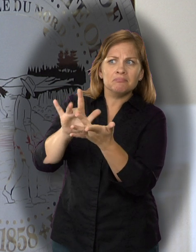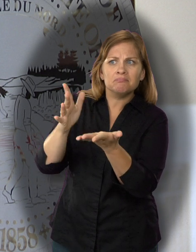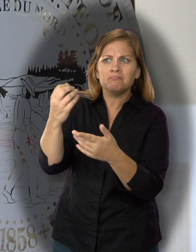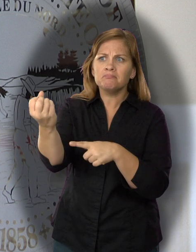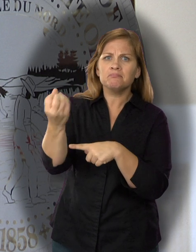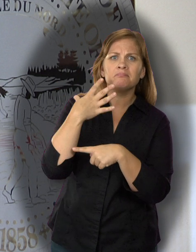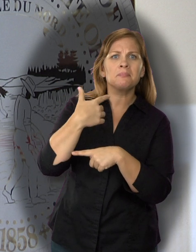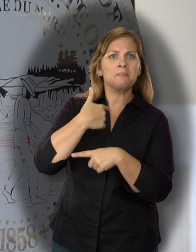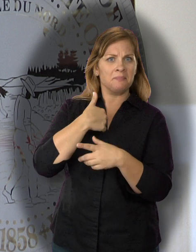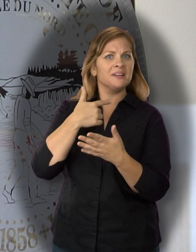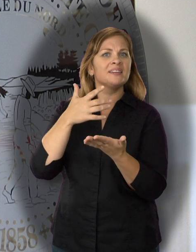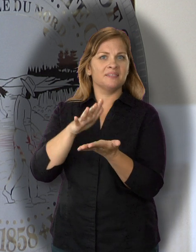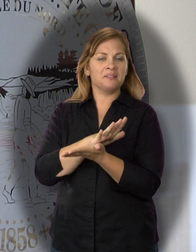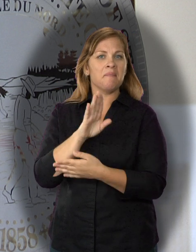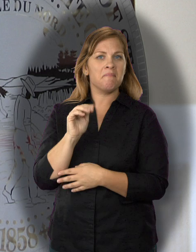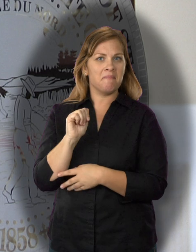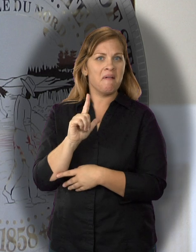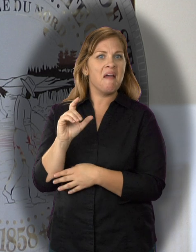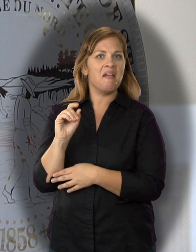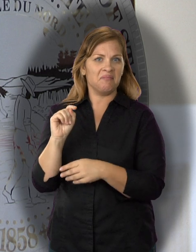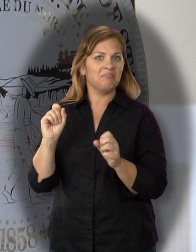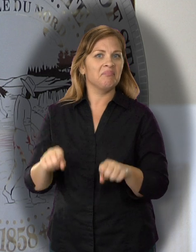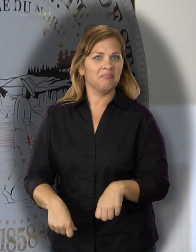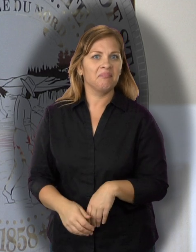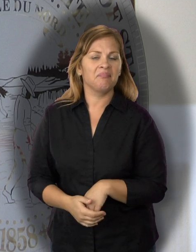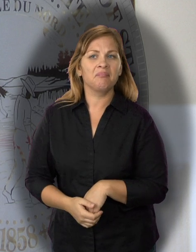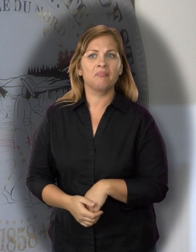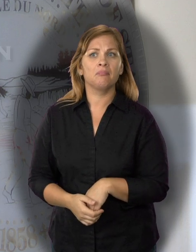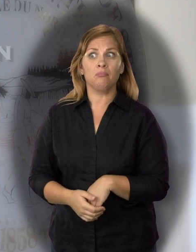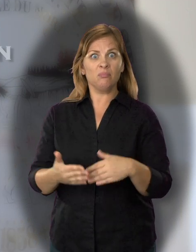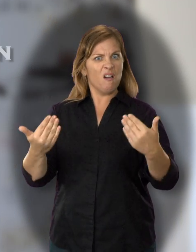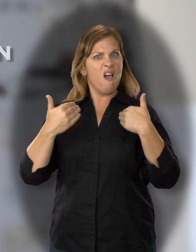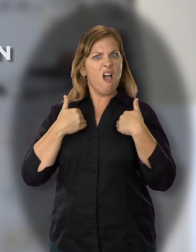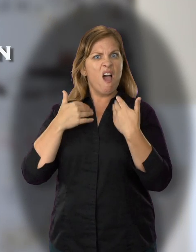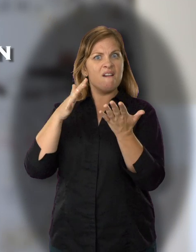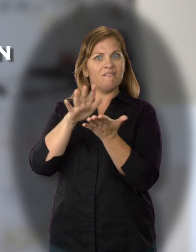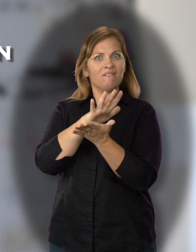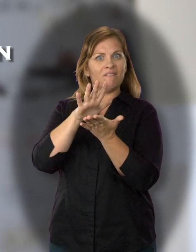and ask to have an application sent to you.